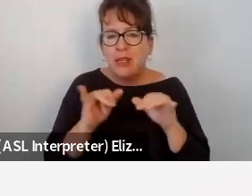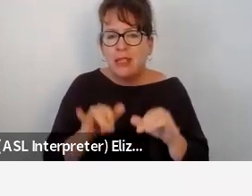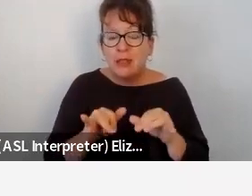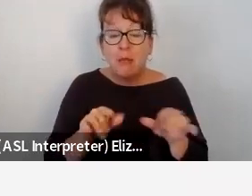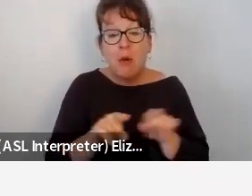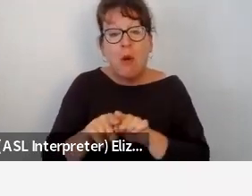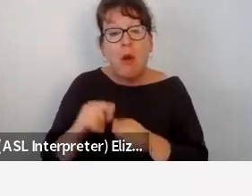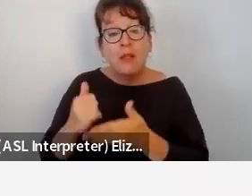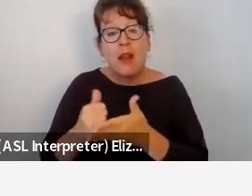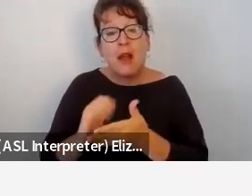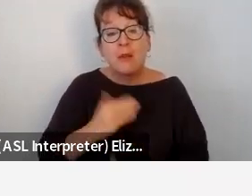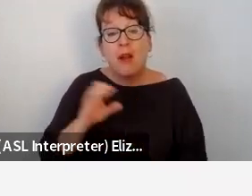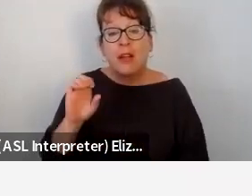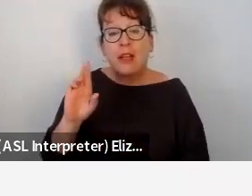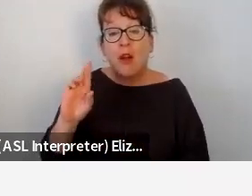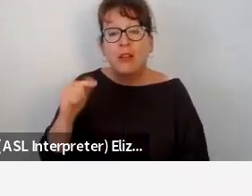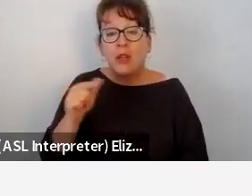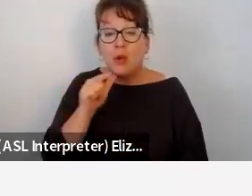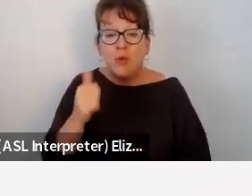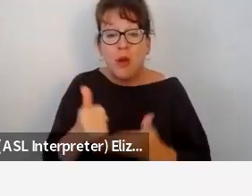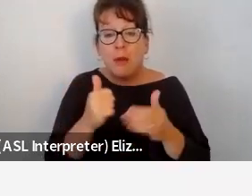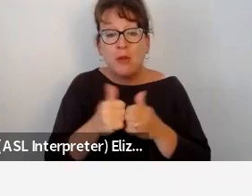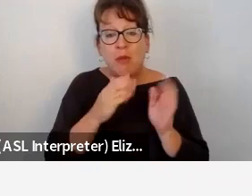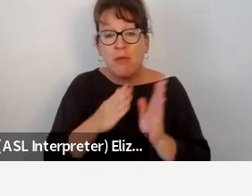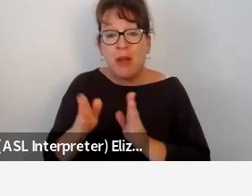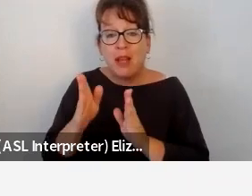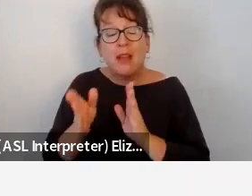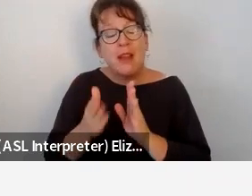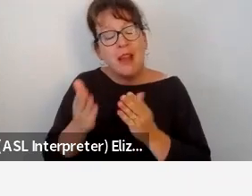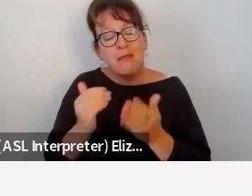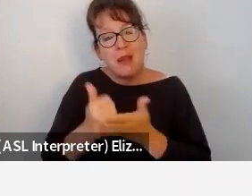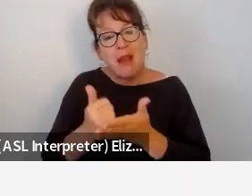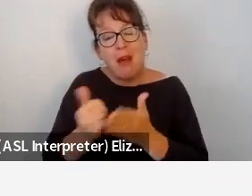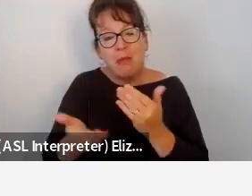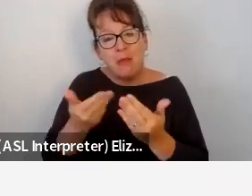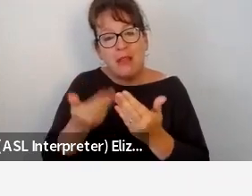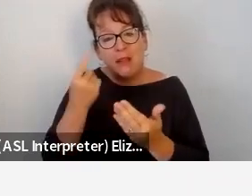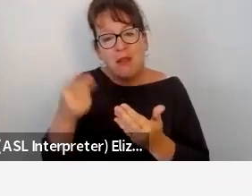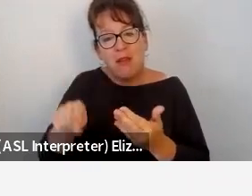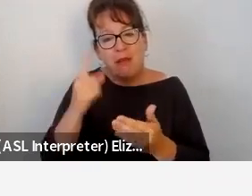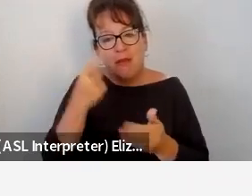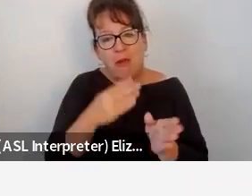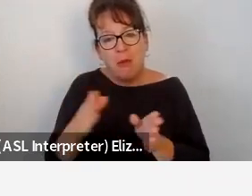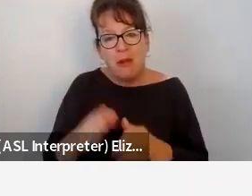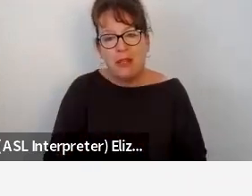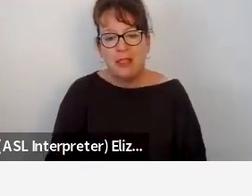for planning as low as $100,000. And then for duration, we're planning up to a three-year project period,